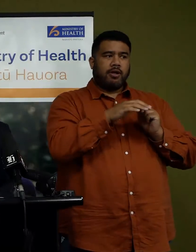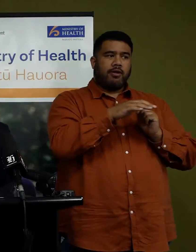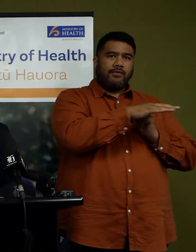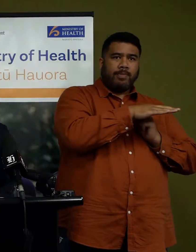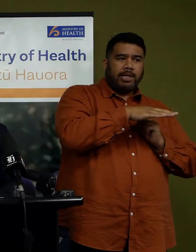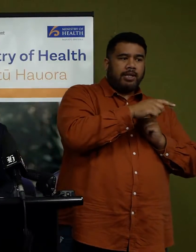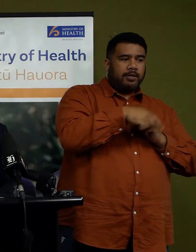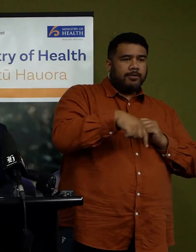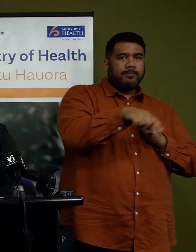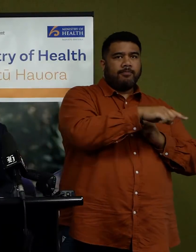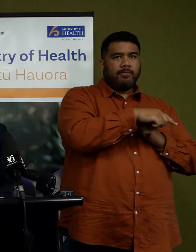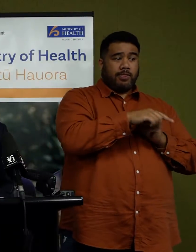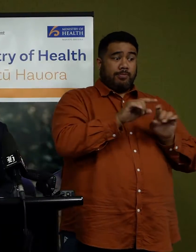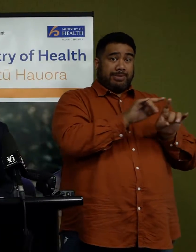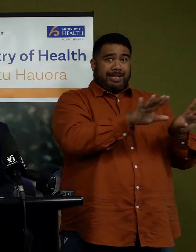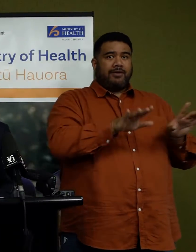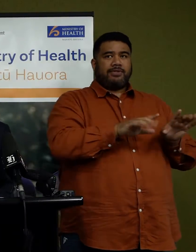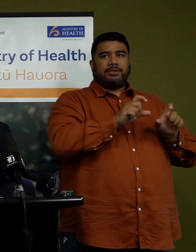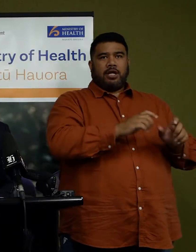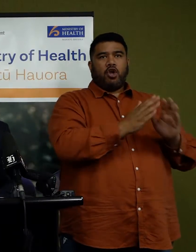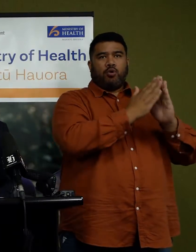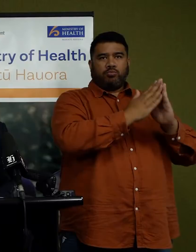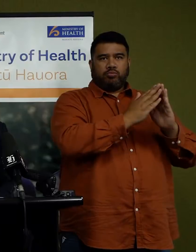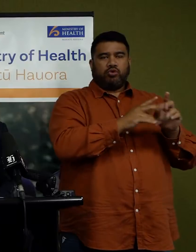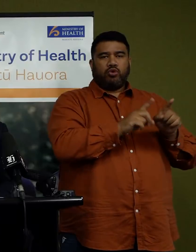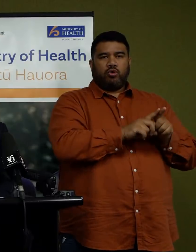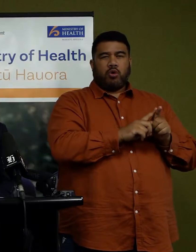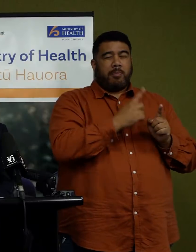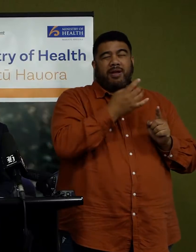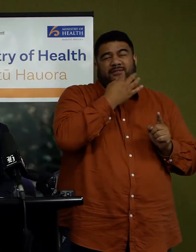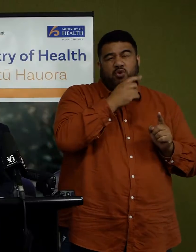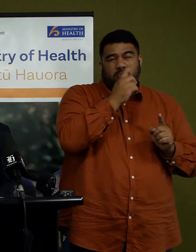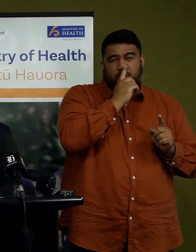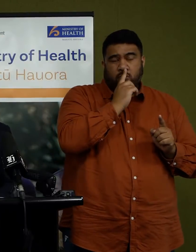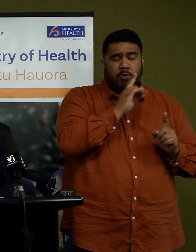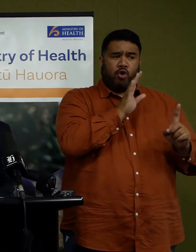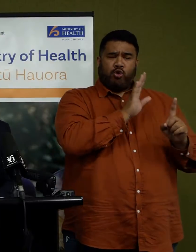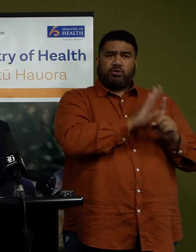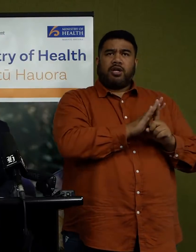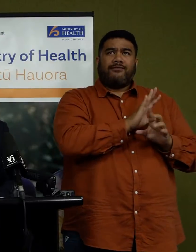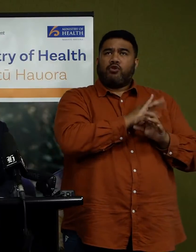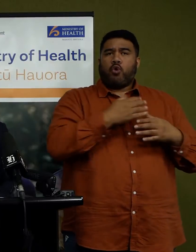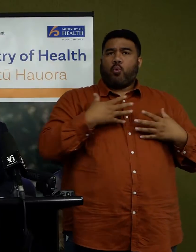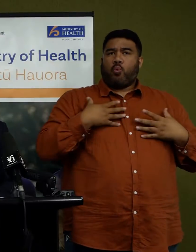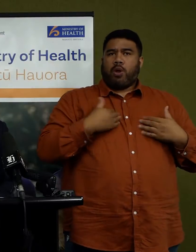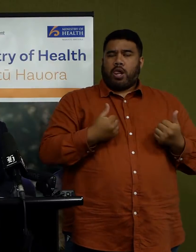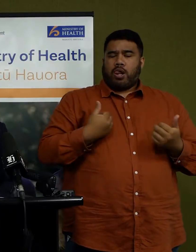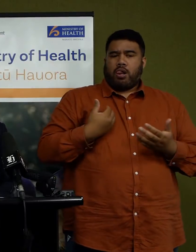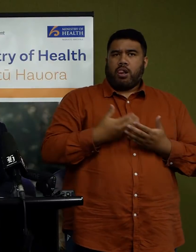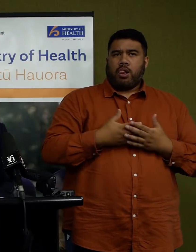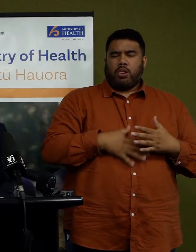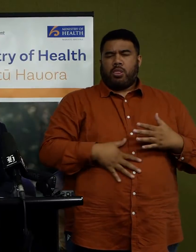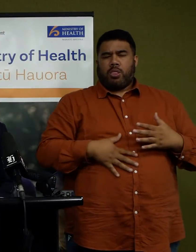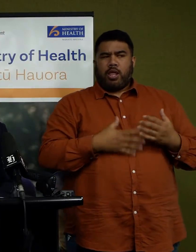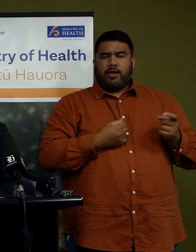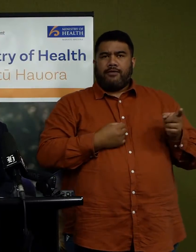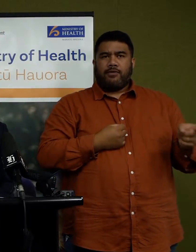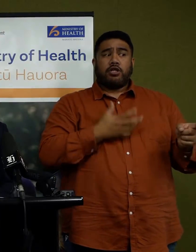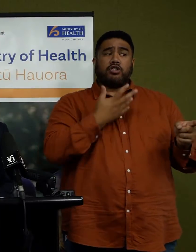and are now in self isolation, is small. The woman has not been feeling well. Yes, she traveled to Palmerston North and back.